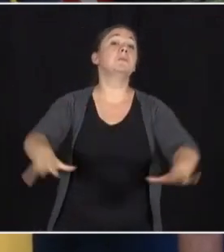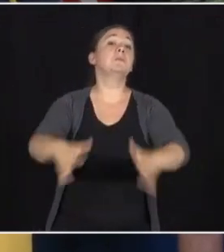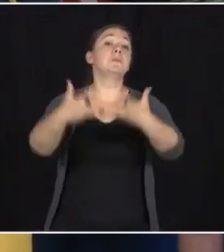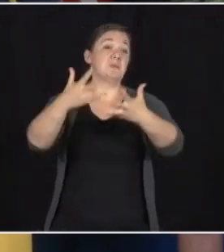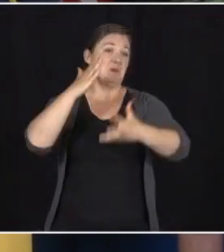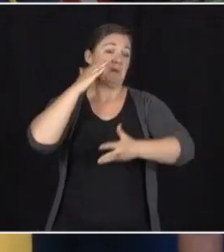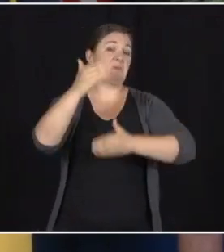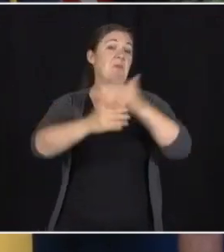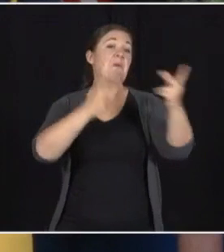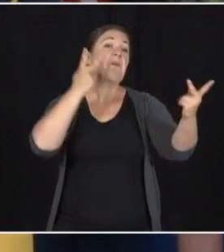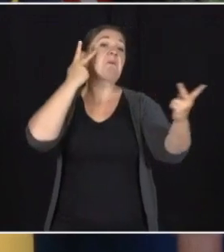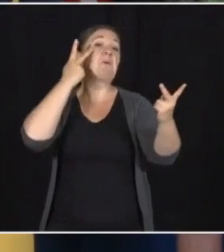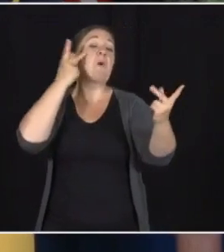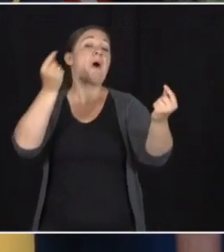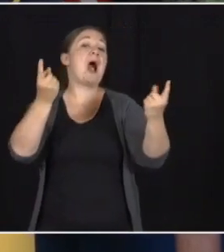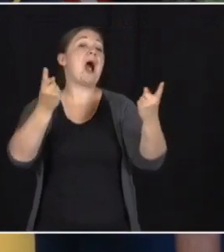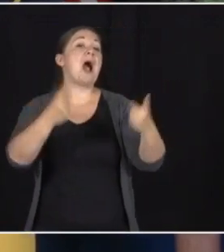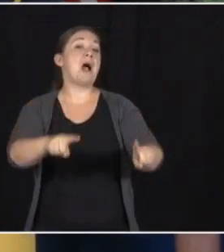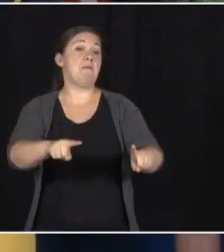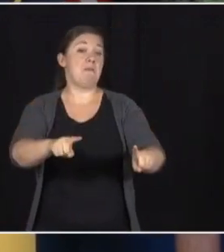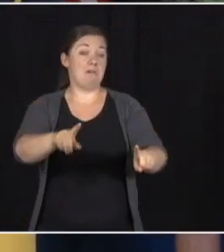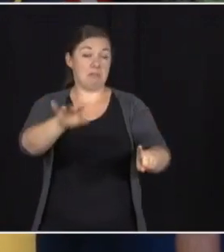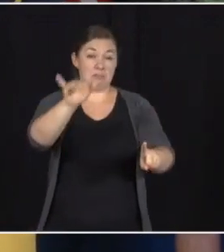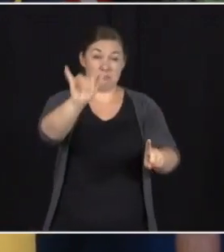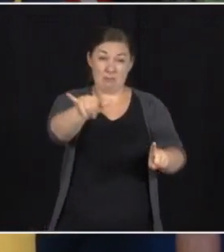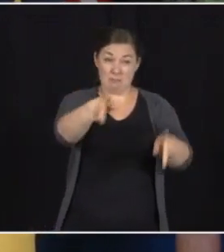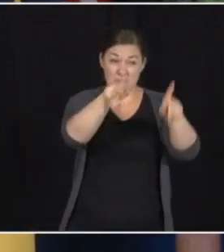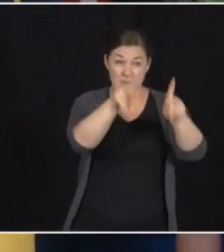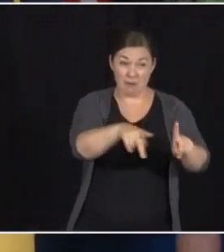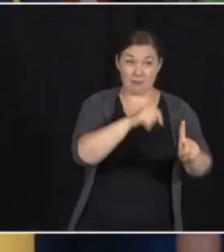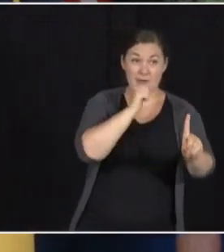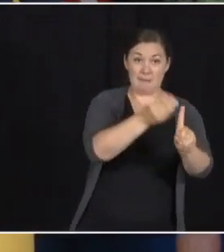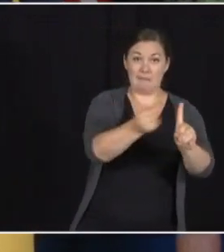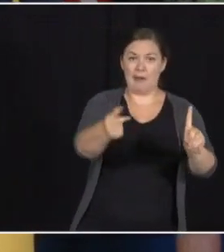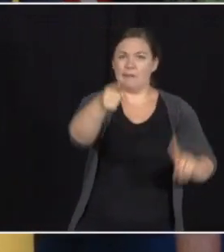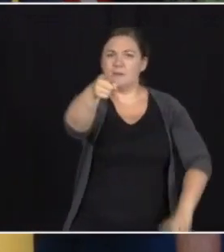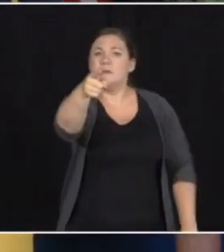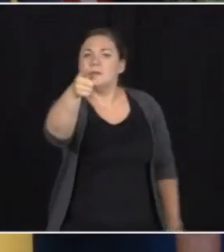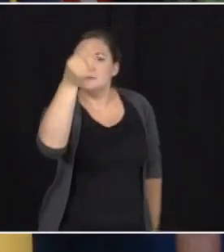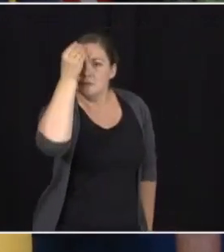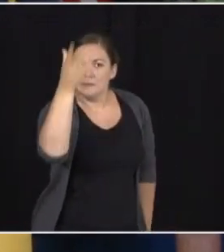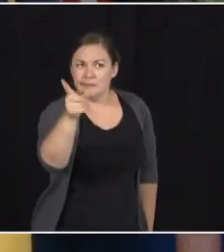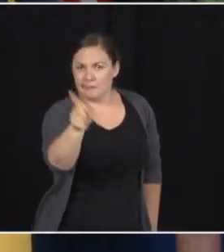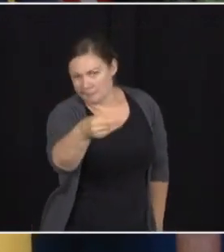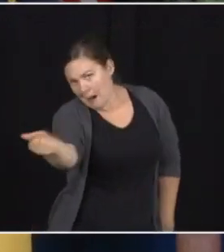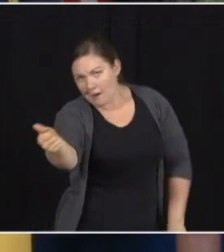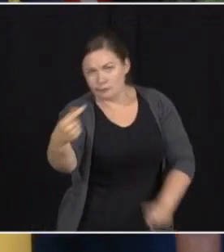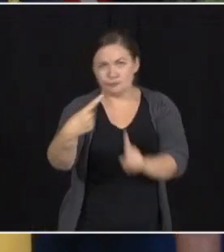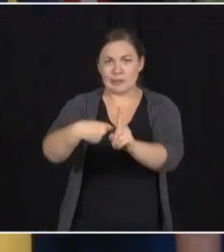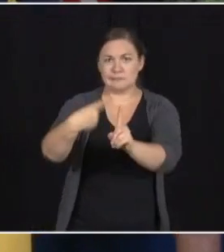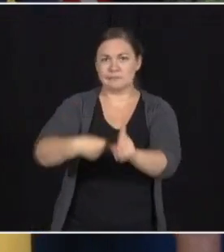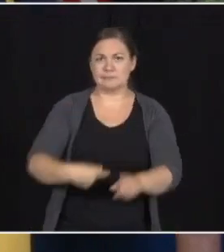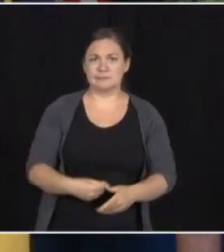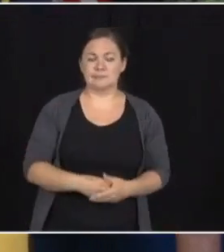No. That's not part of the rules. So will be reviewing that when we get going. We will revisit that shortly.